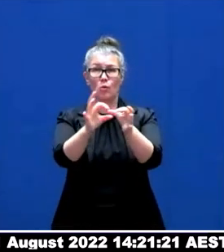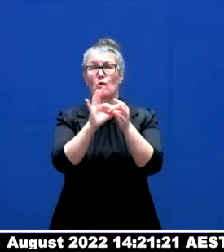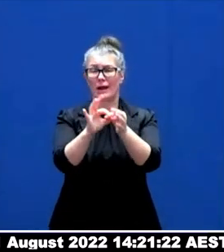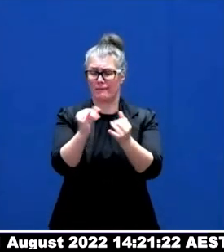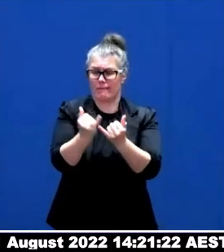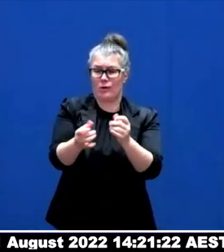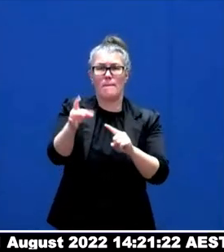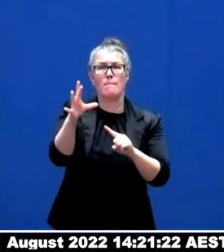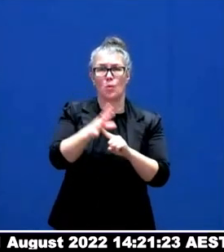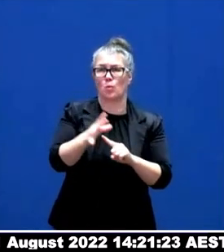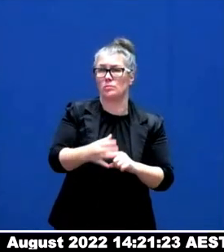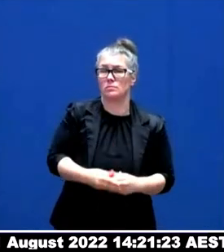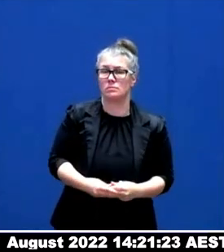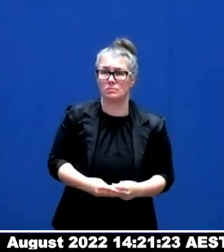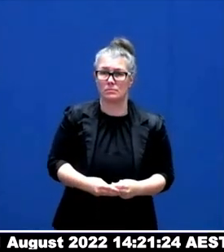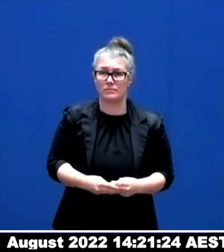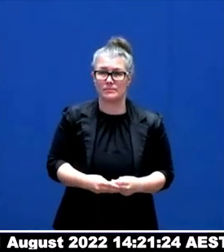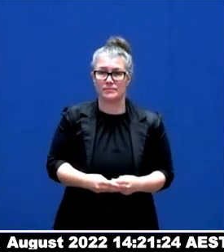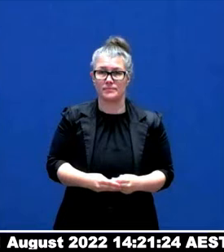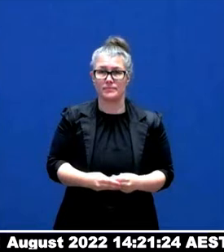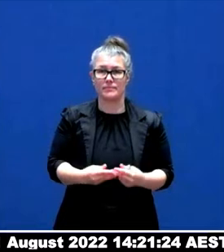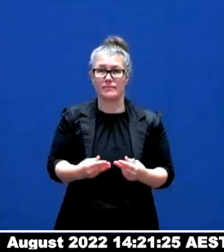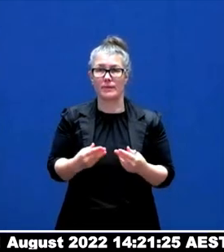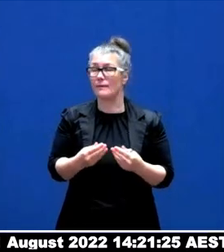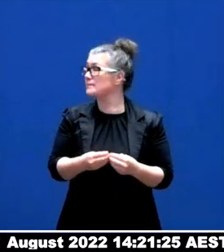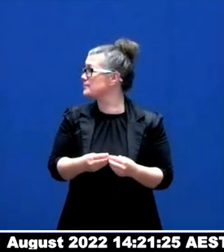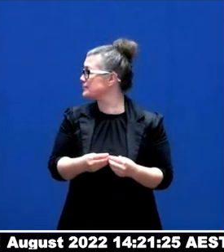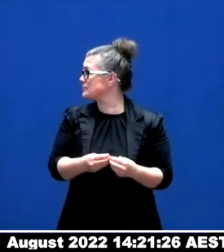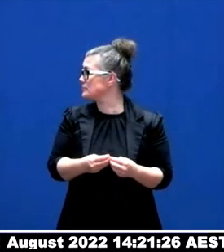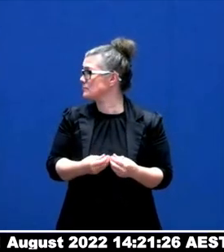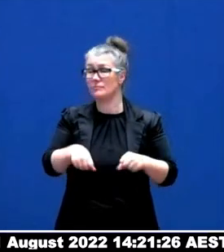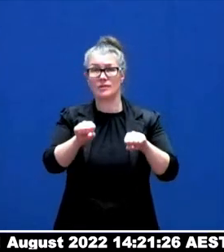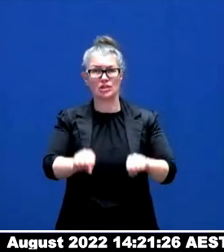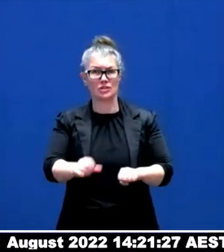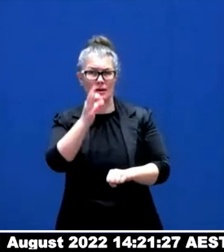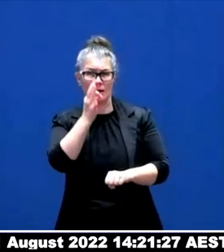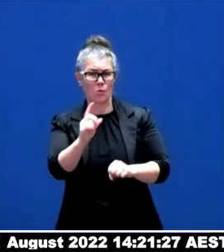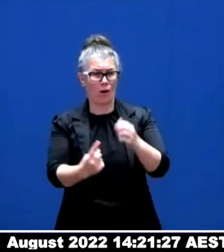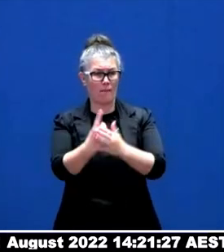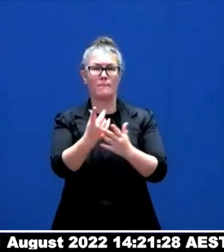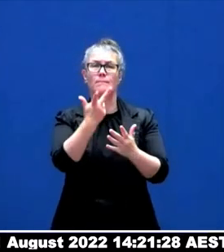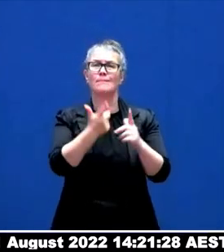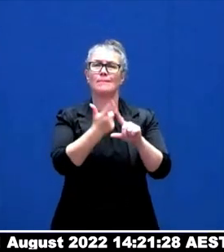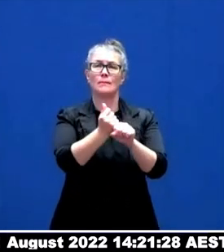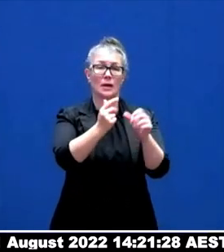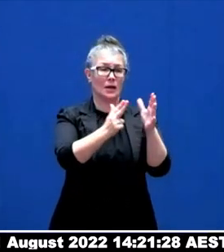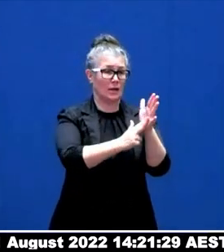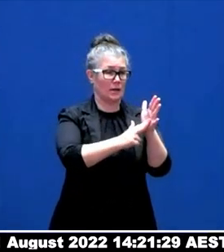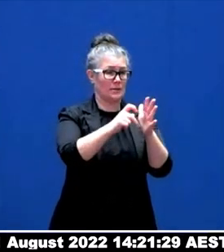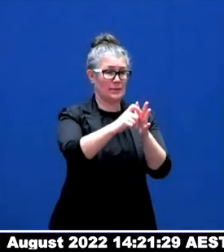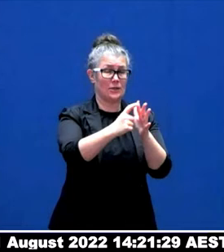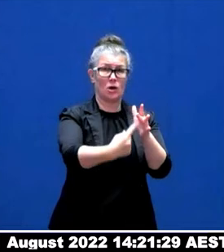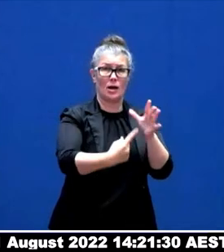What happens if the agency forms the view that the support coordinator isn't doing